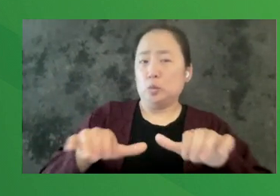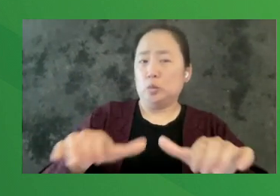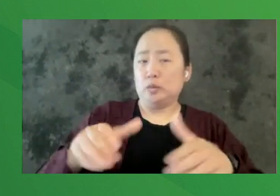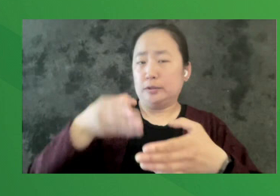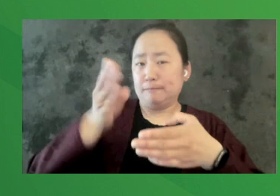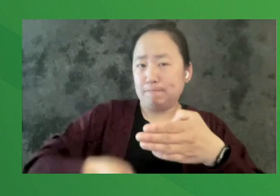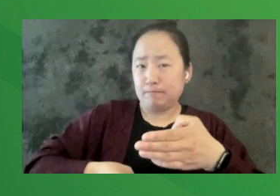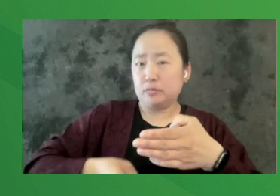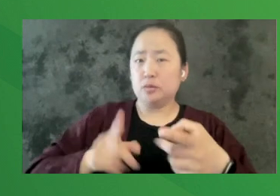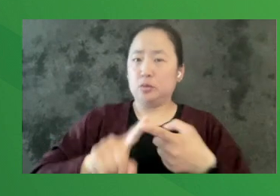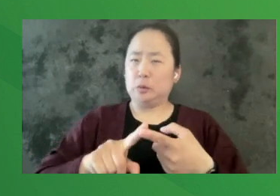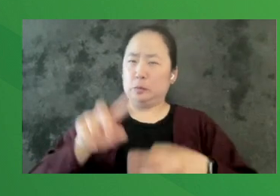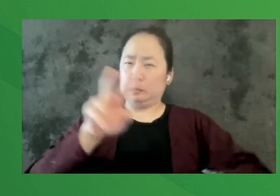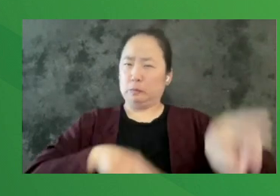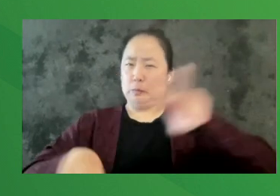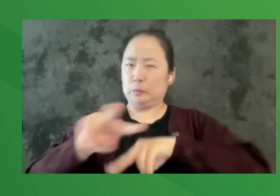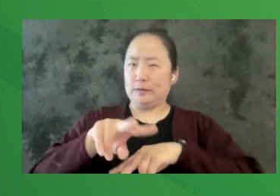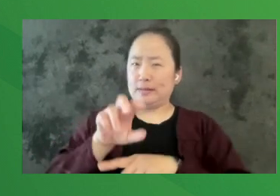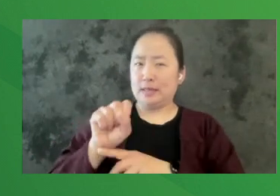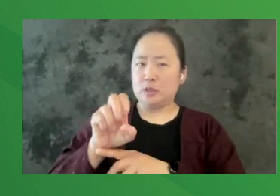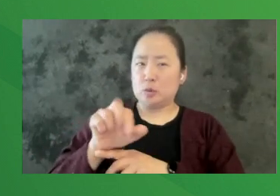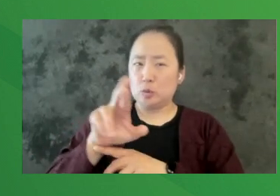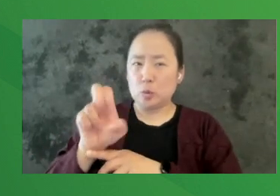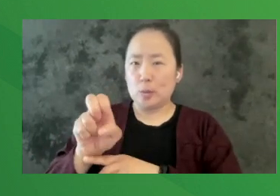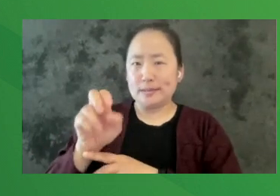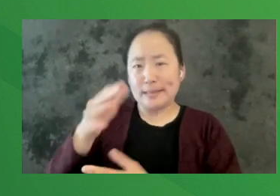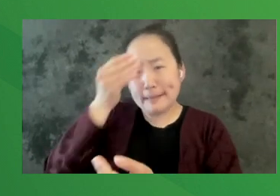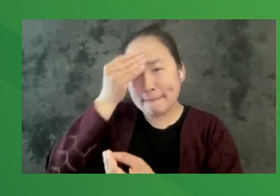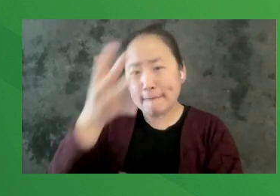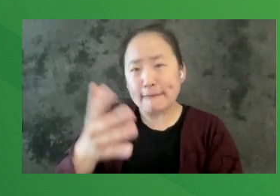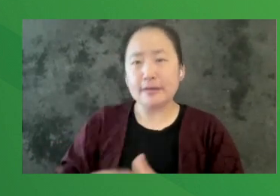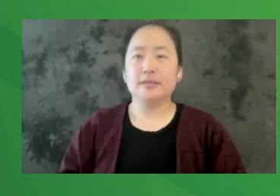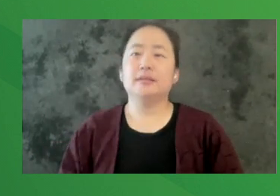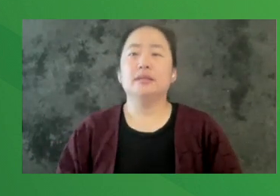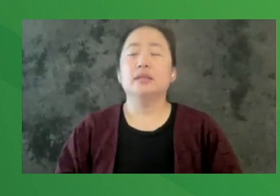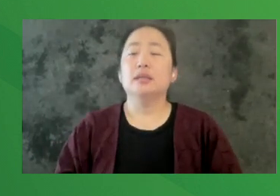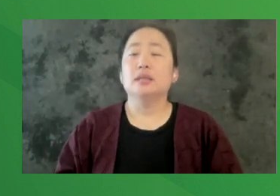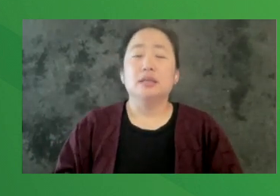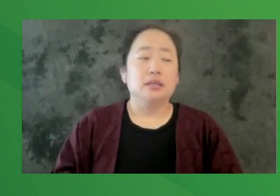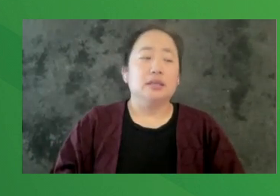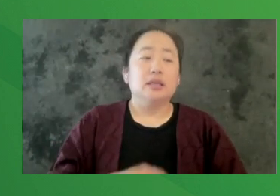these sources and work with these sources? And lastly, but certainly not least is our